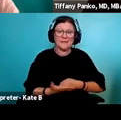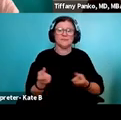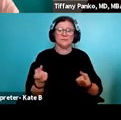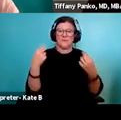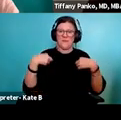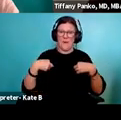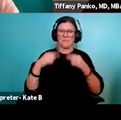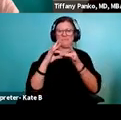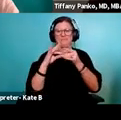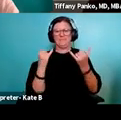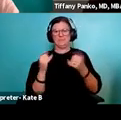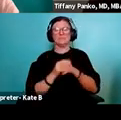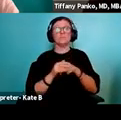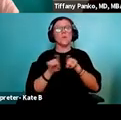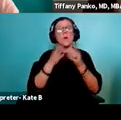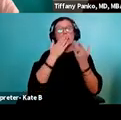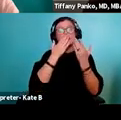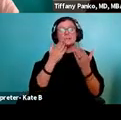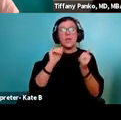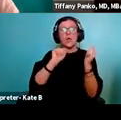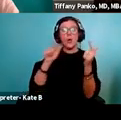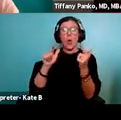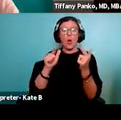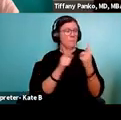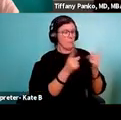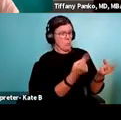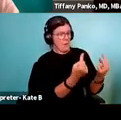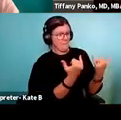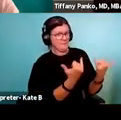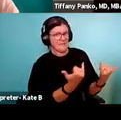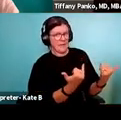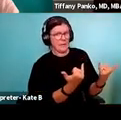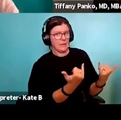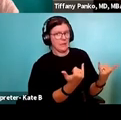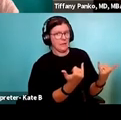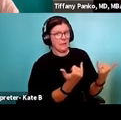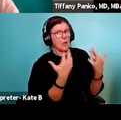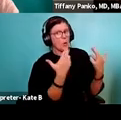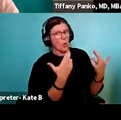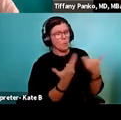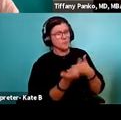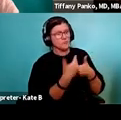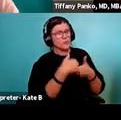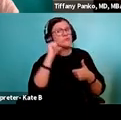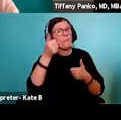I also want to thank everyone for attending today and I hope you can join us again tomorrow.